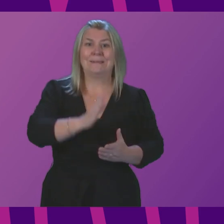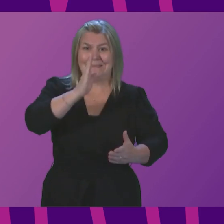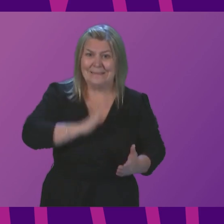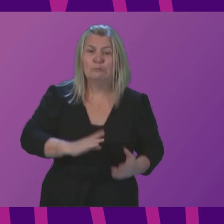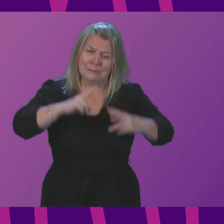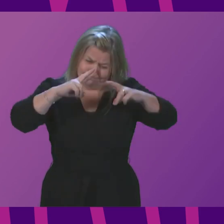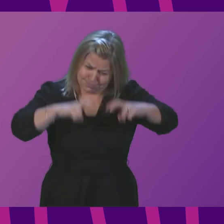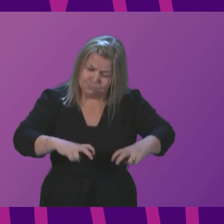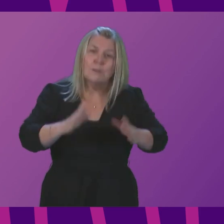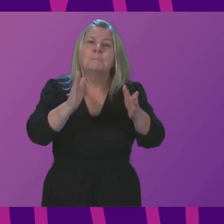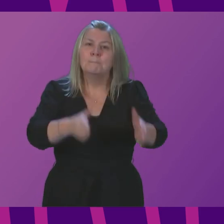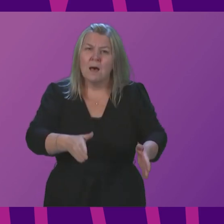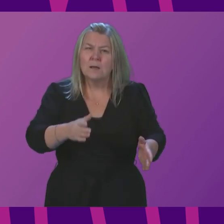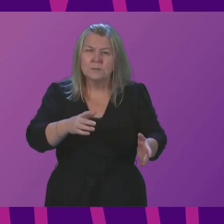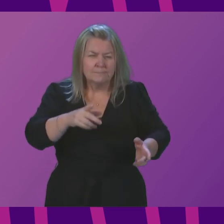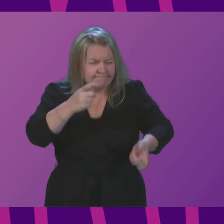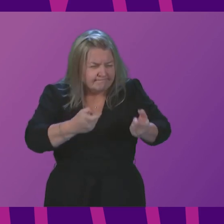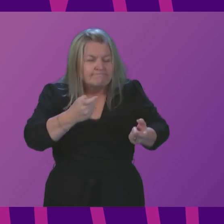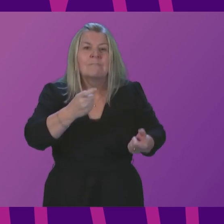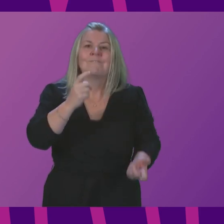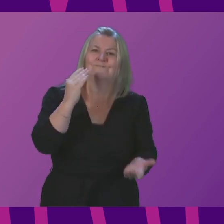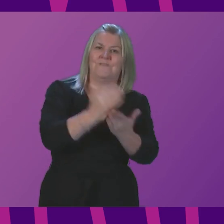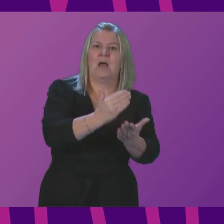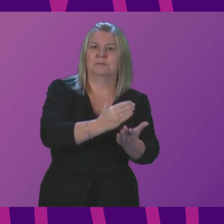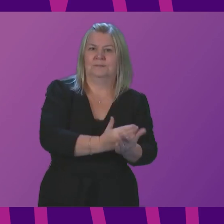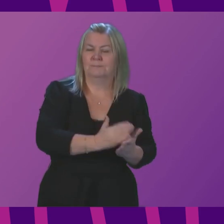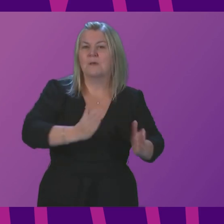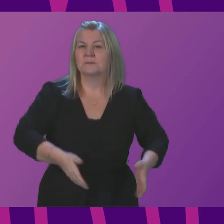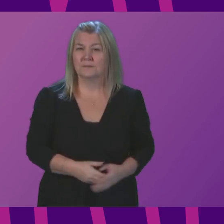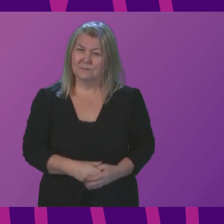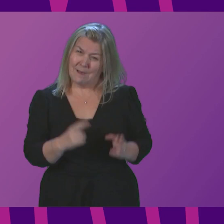to establish the facts is important. I hope that Anas Sarwar will accept that.